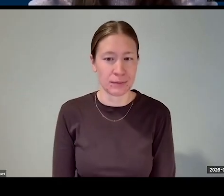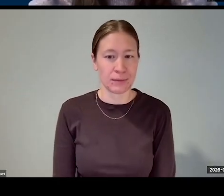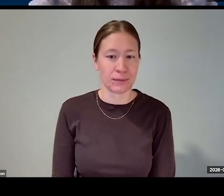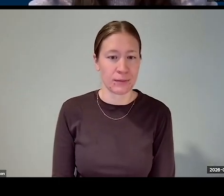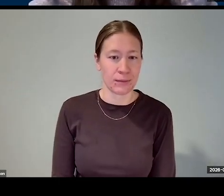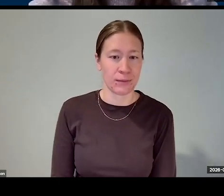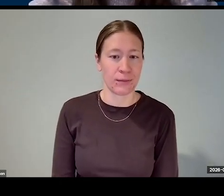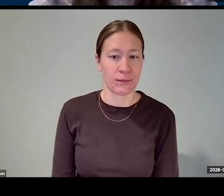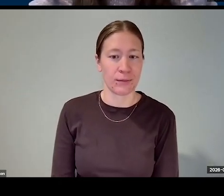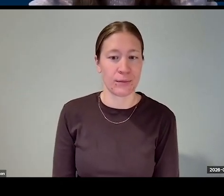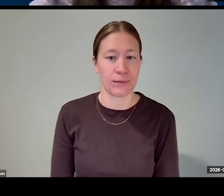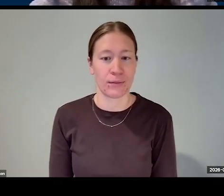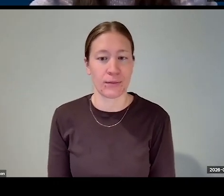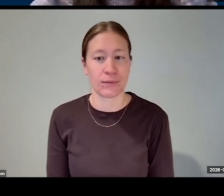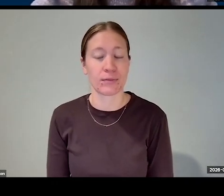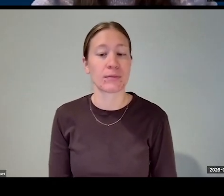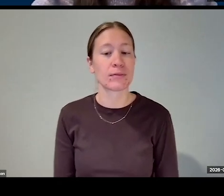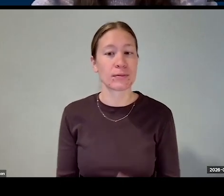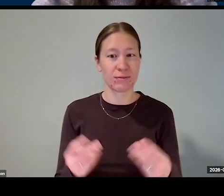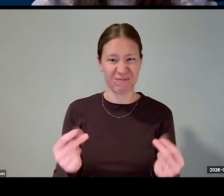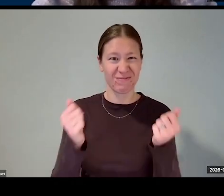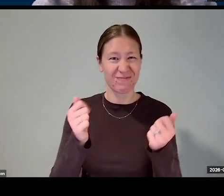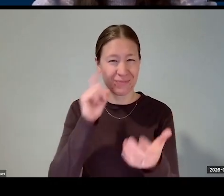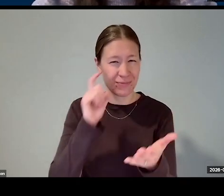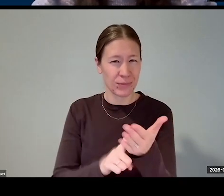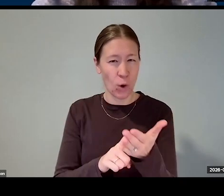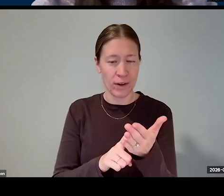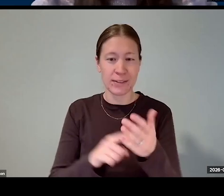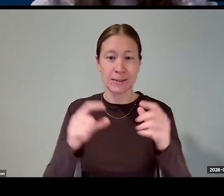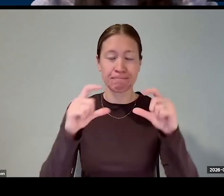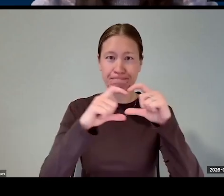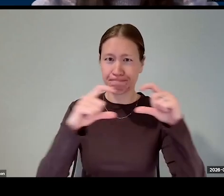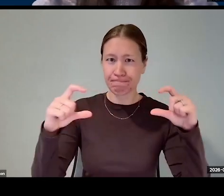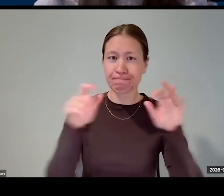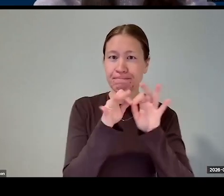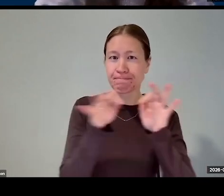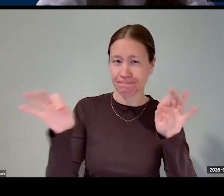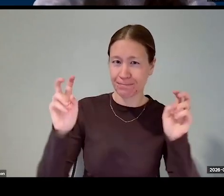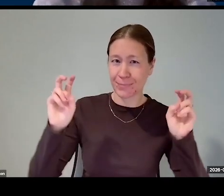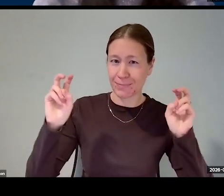Another thing I'm noticing is that the title text on this slide is pretty difficult to read.